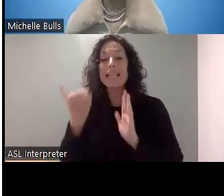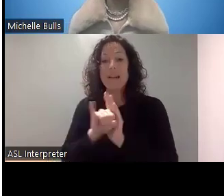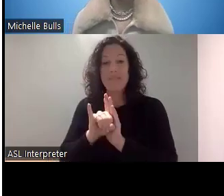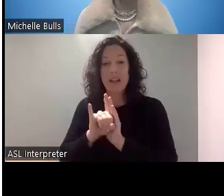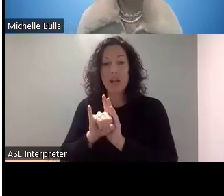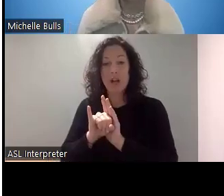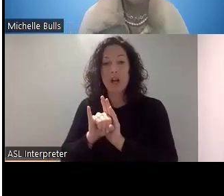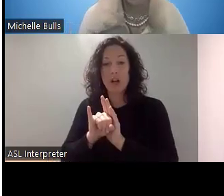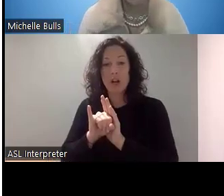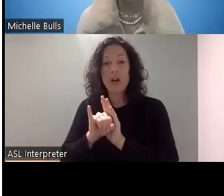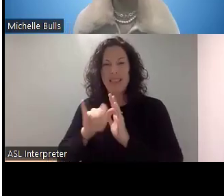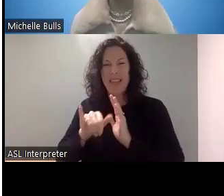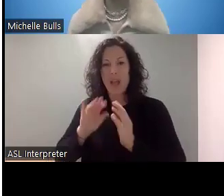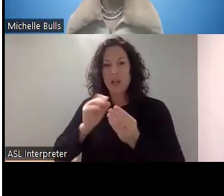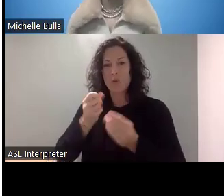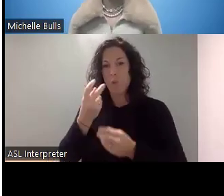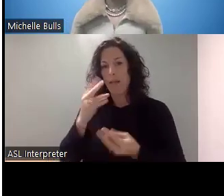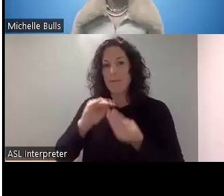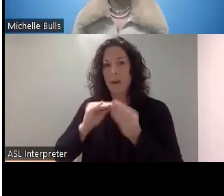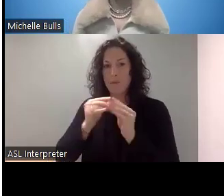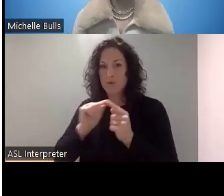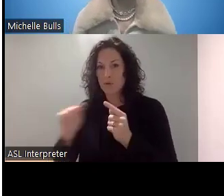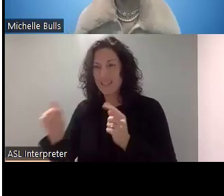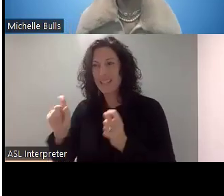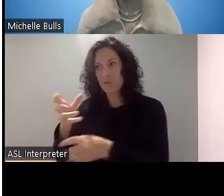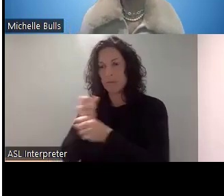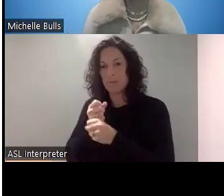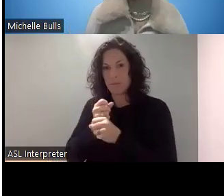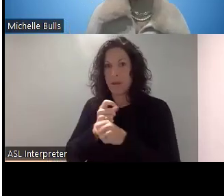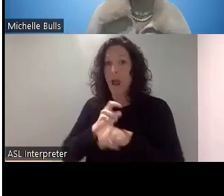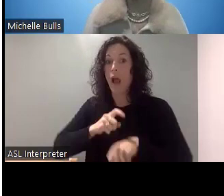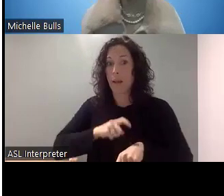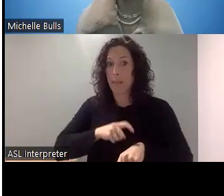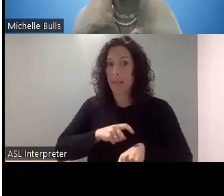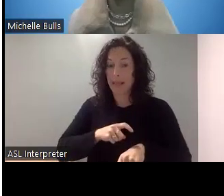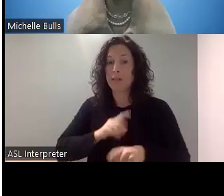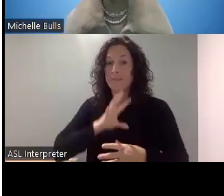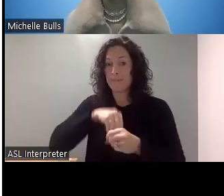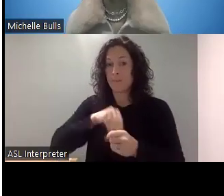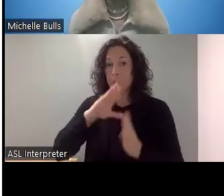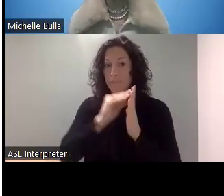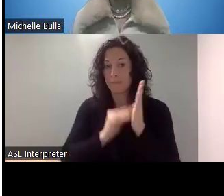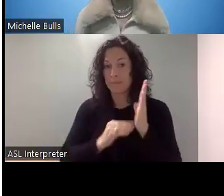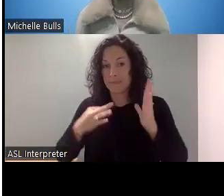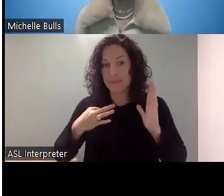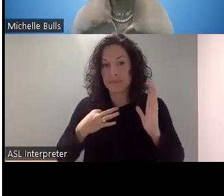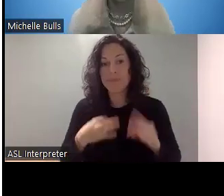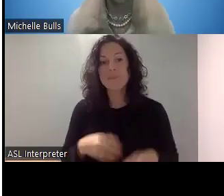Foreign organizations must also obtain what they call a NATO Commercial and Government Entity Code